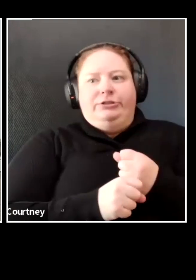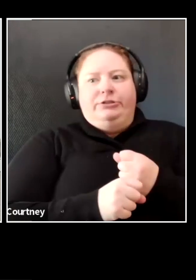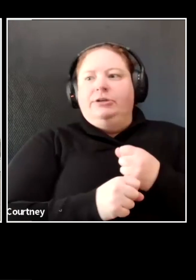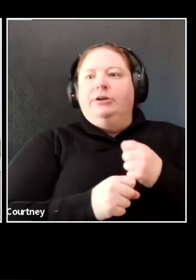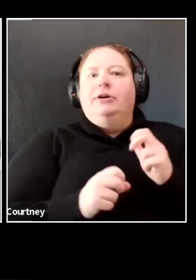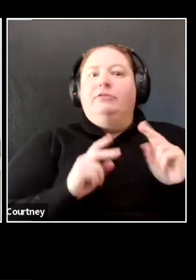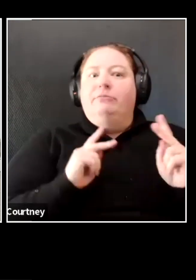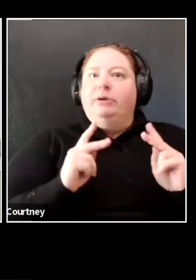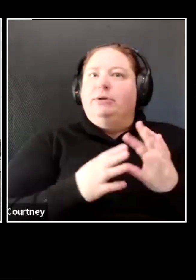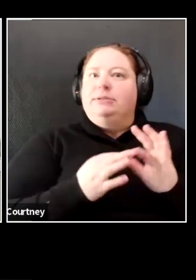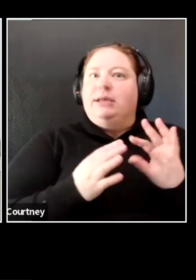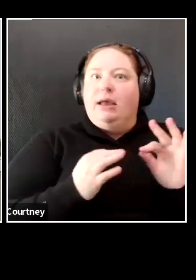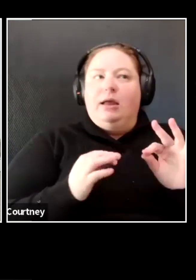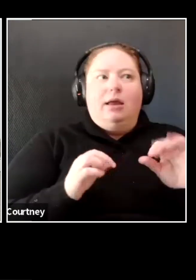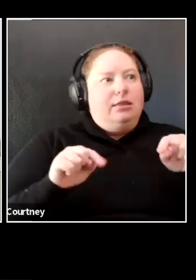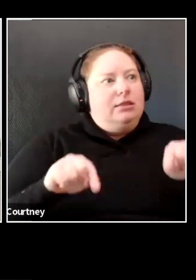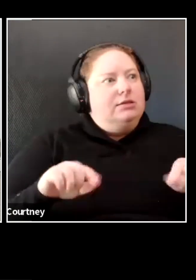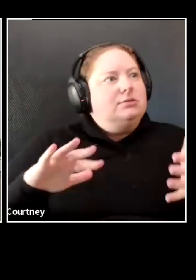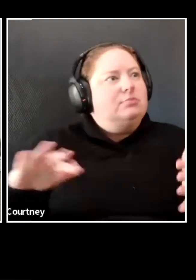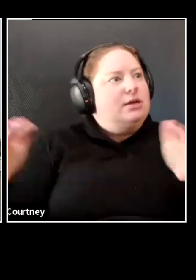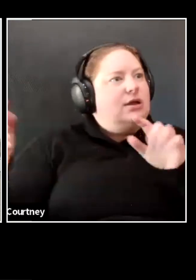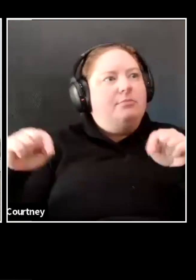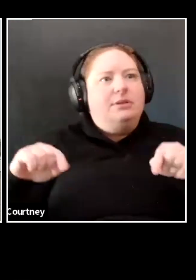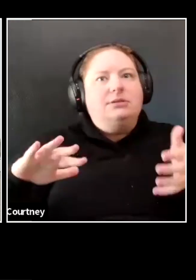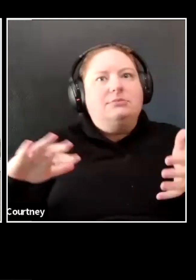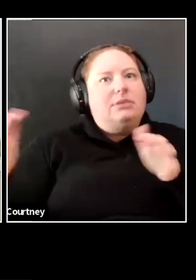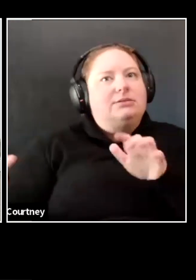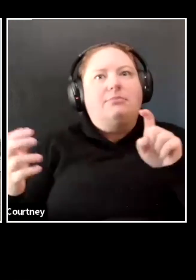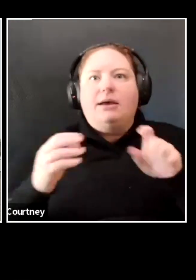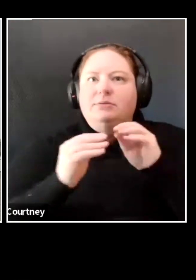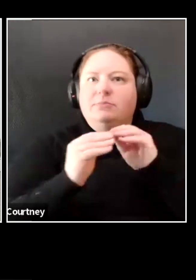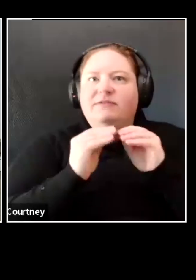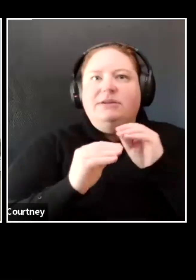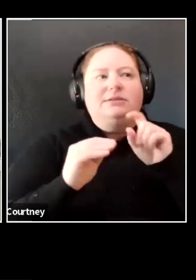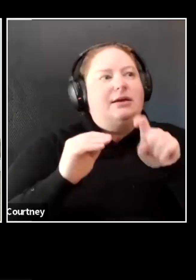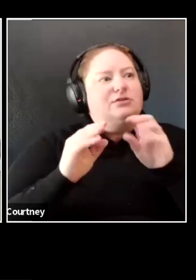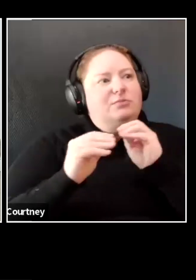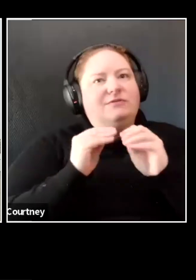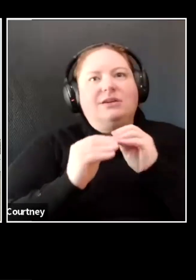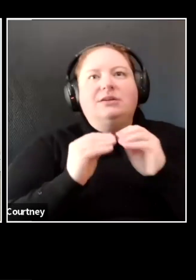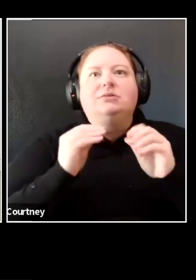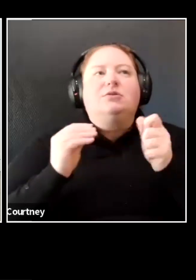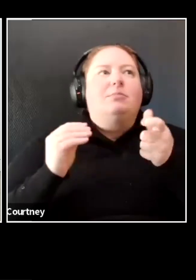"Hey, this is all messed up. You got to fix it." Or, "Oh my god, there's so much congestion here.